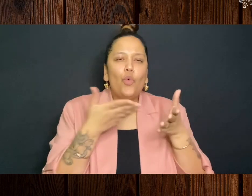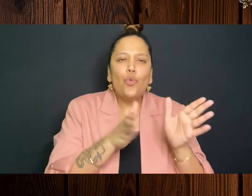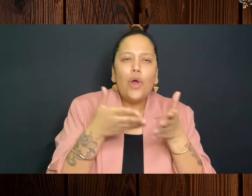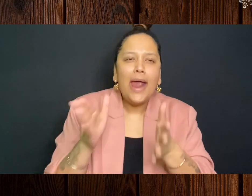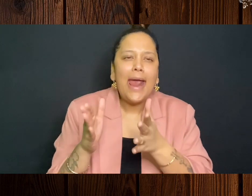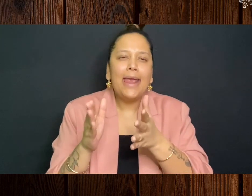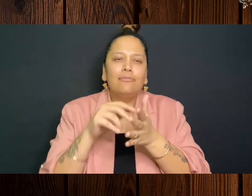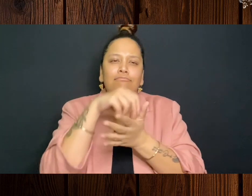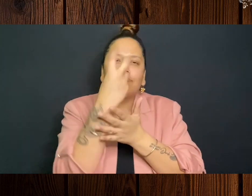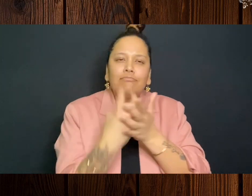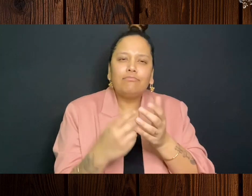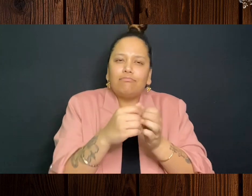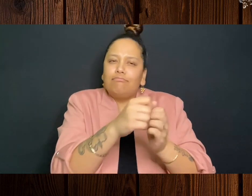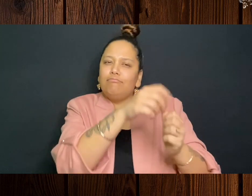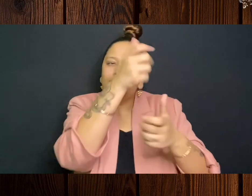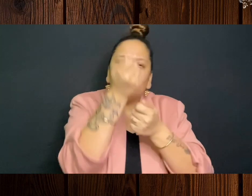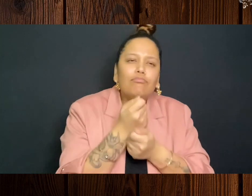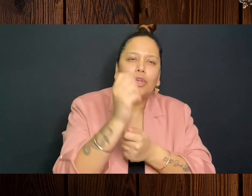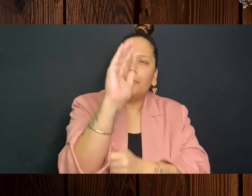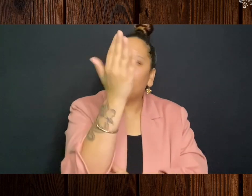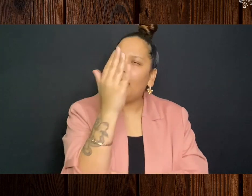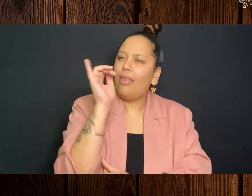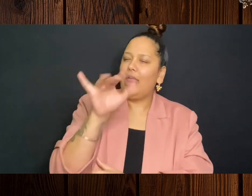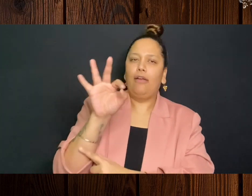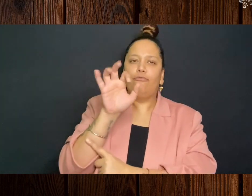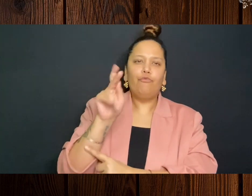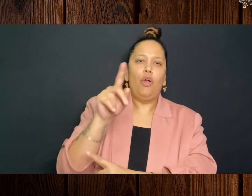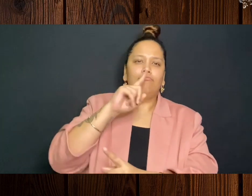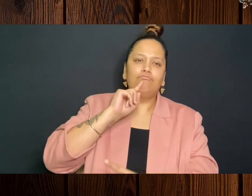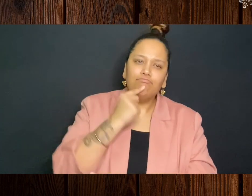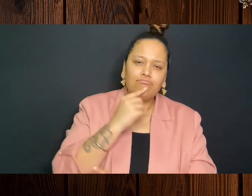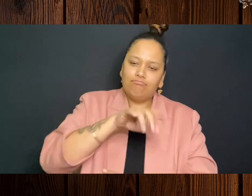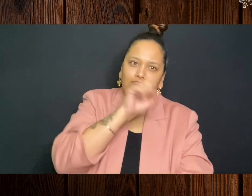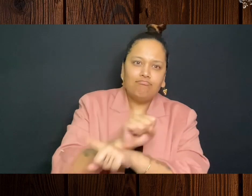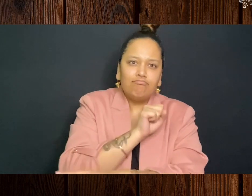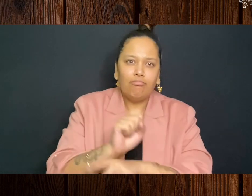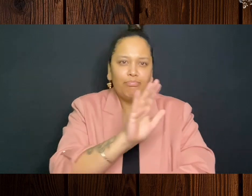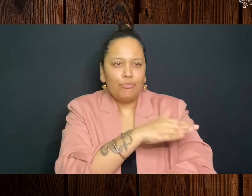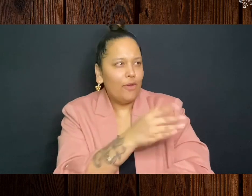songs that echo and mirror that folk sentiment; music that is for